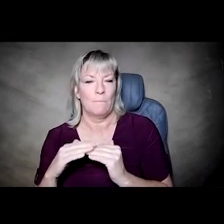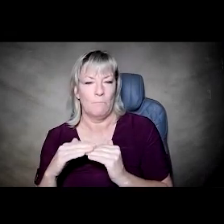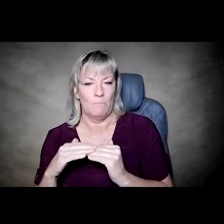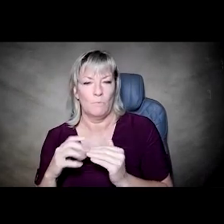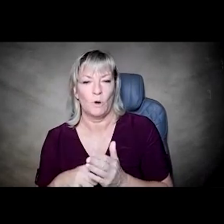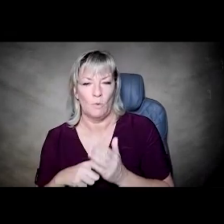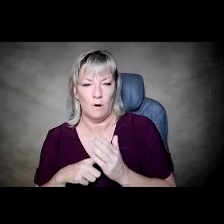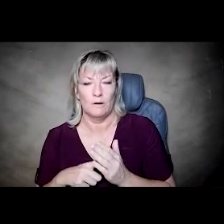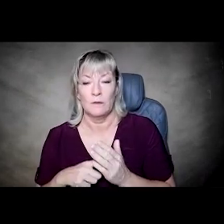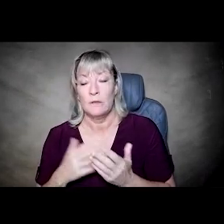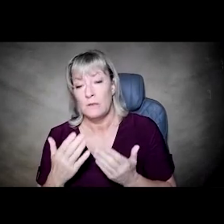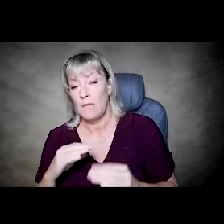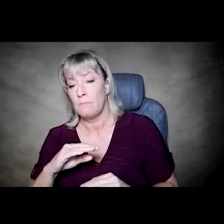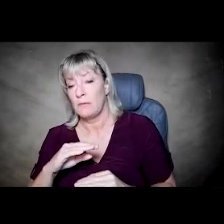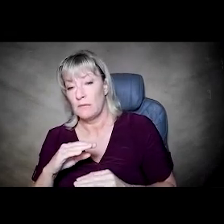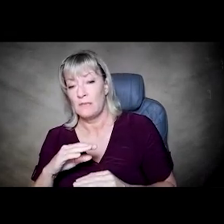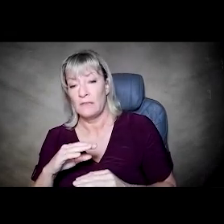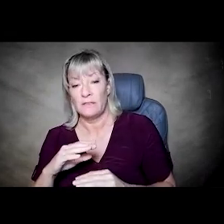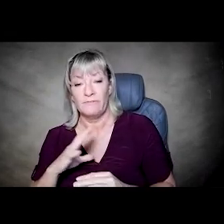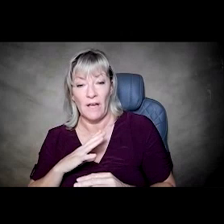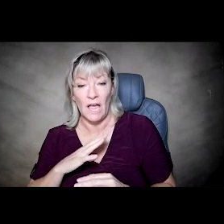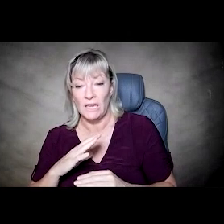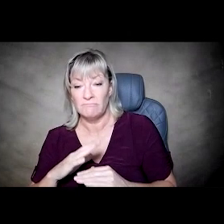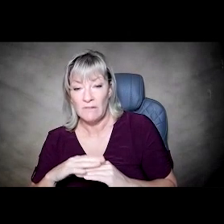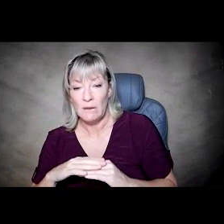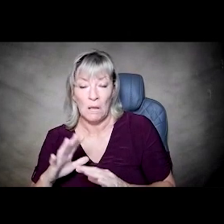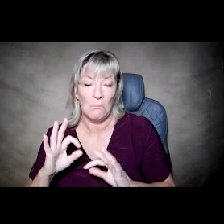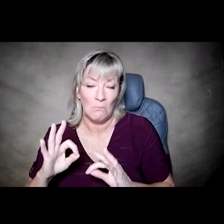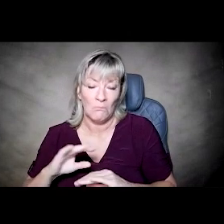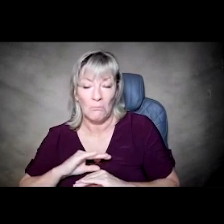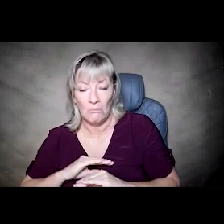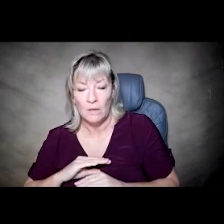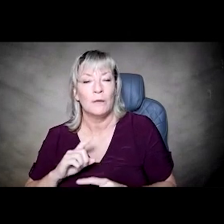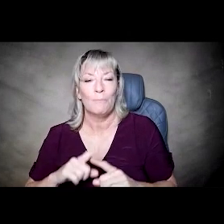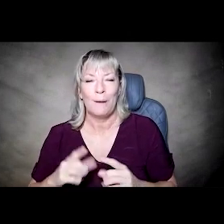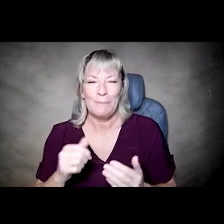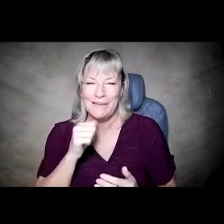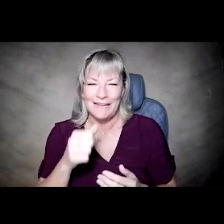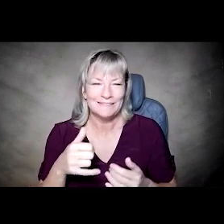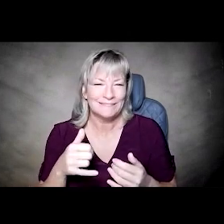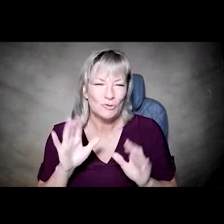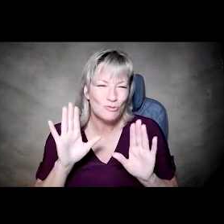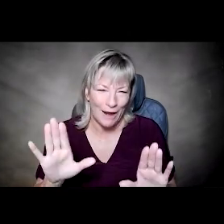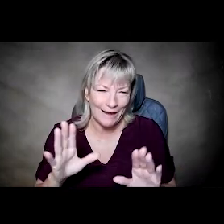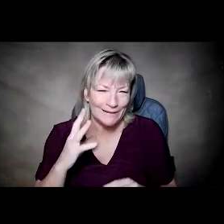(it may meet the checkbox but it may not be a great experience).